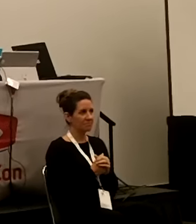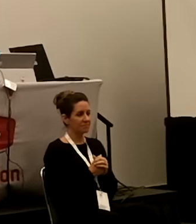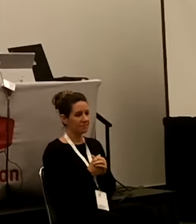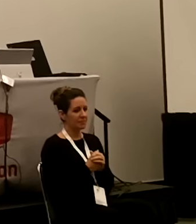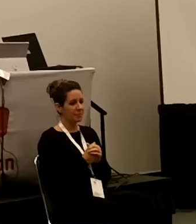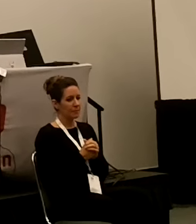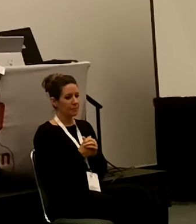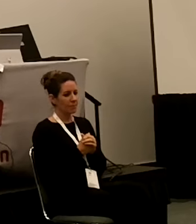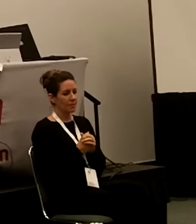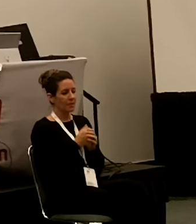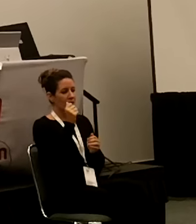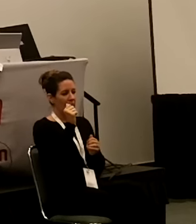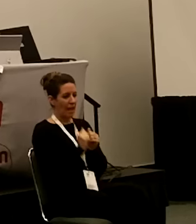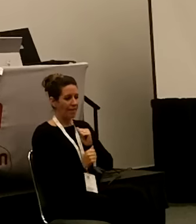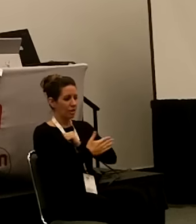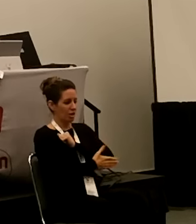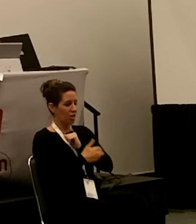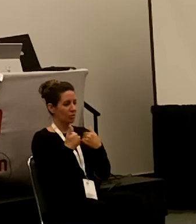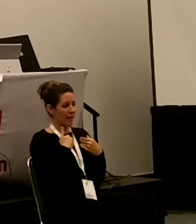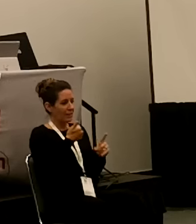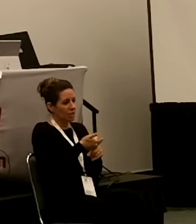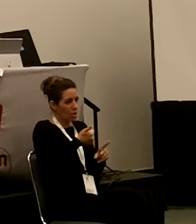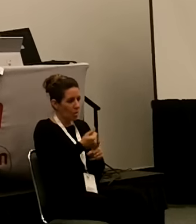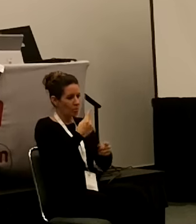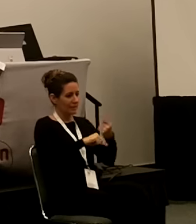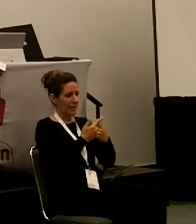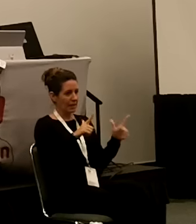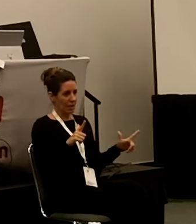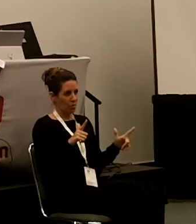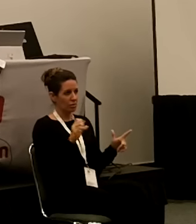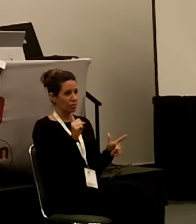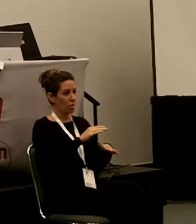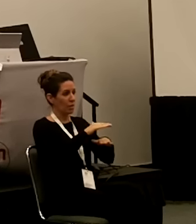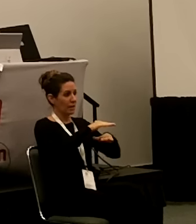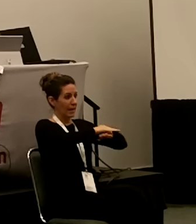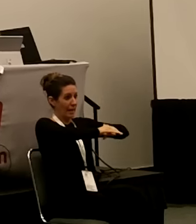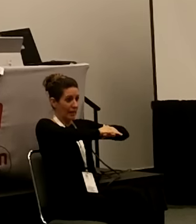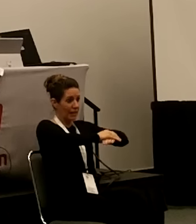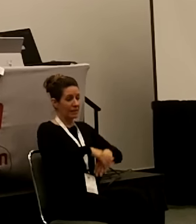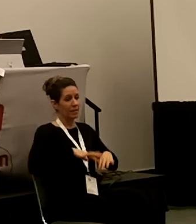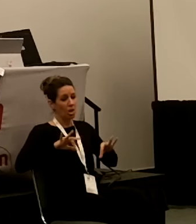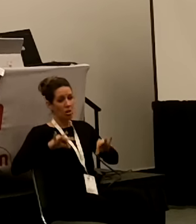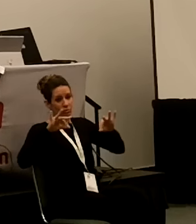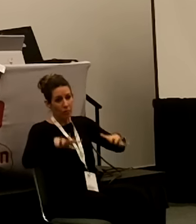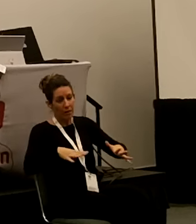But yeah, every country has their own sign language, so England and Australia...